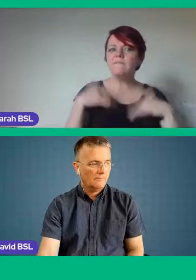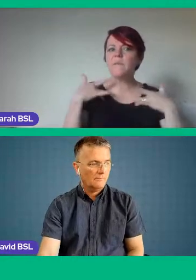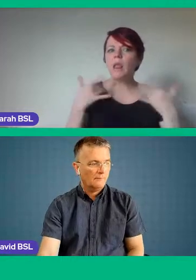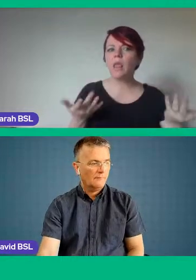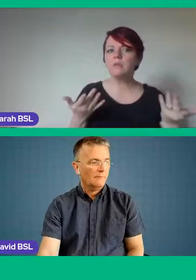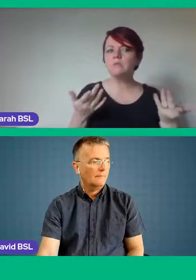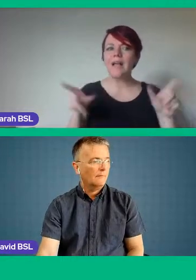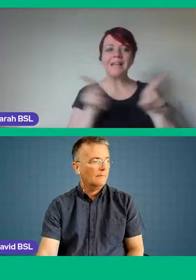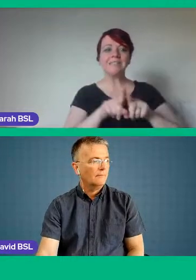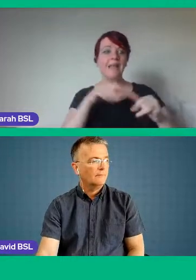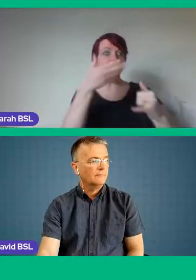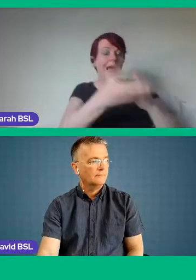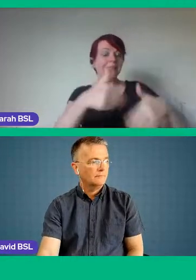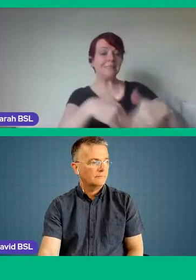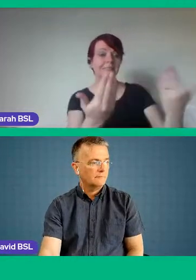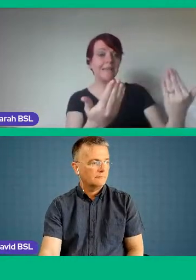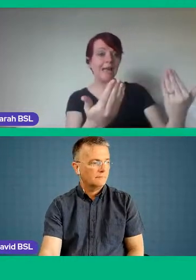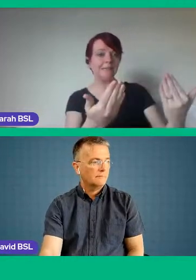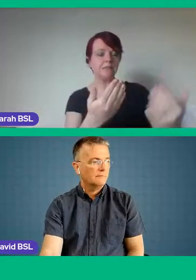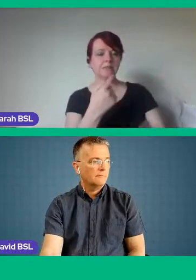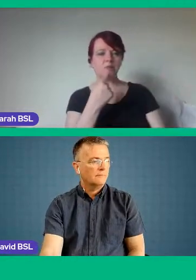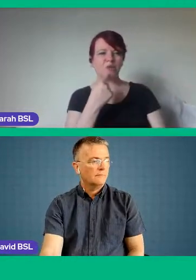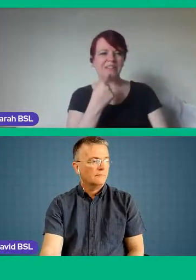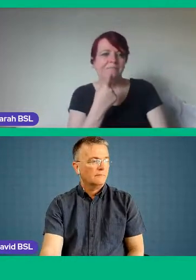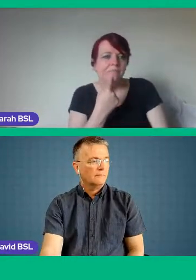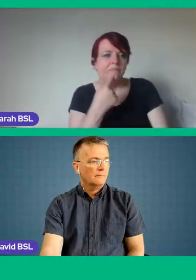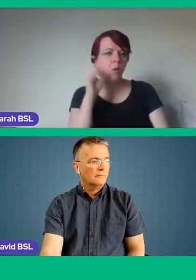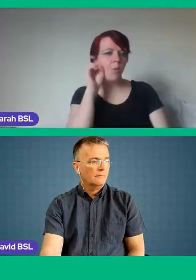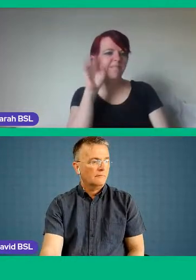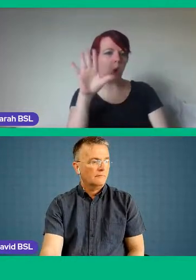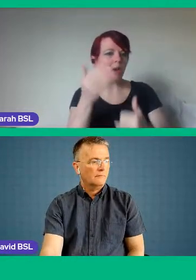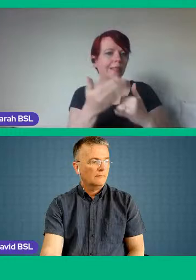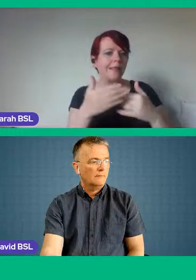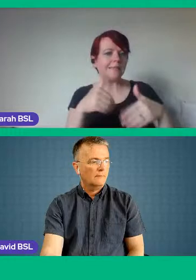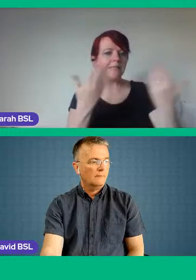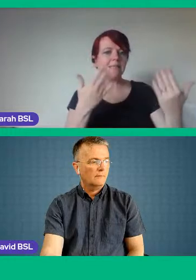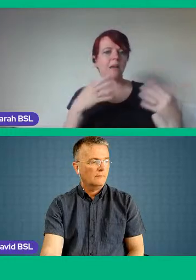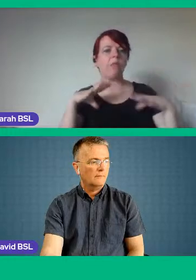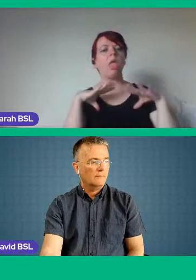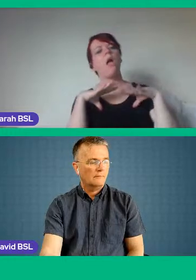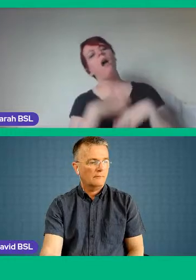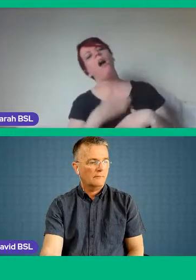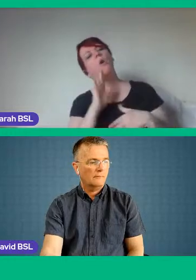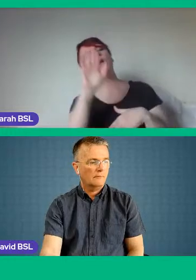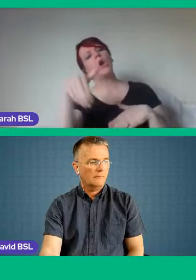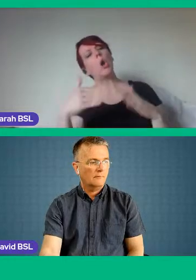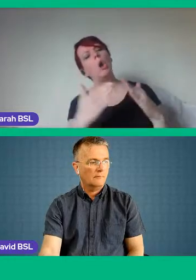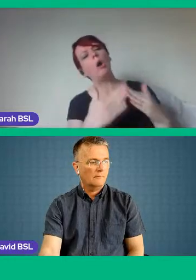so I bought into the music and tech experiment, at the start of the day you just have